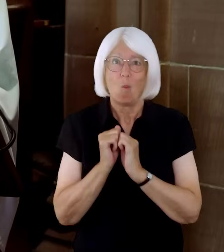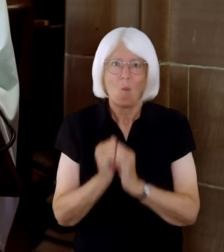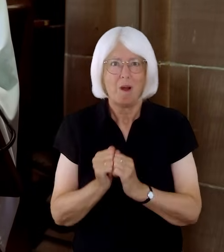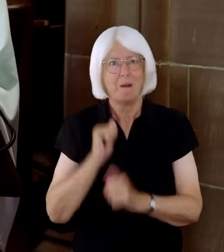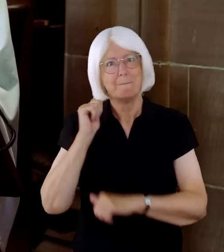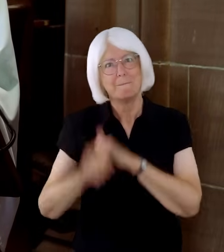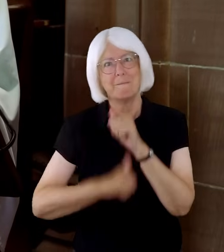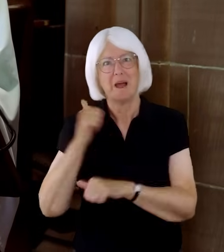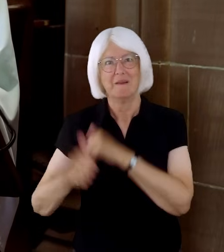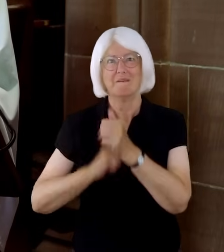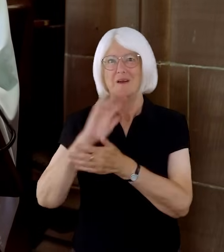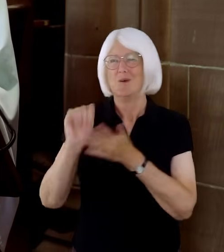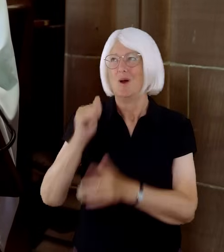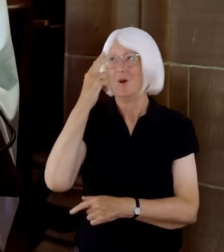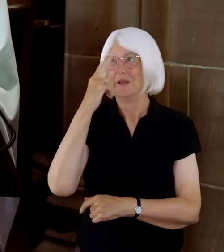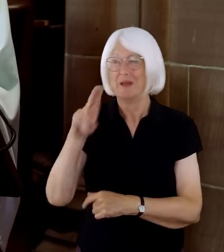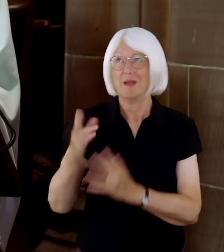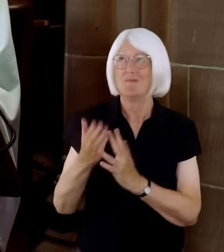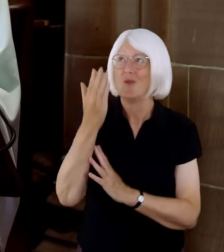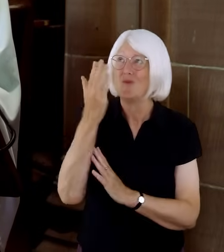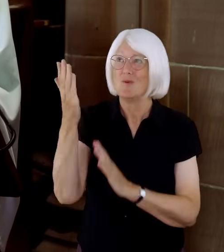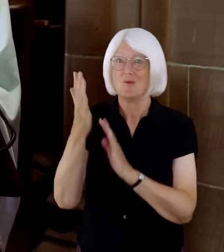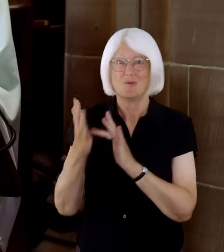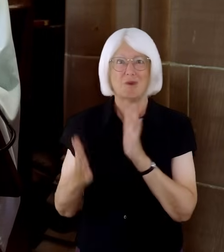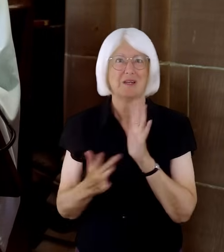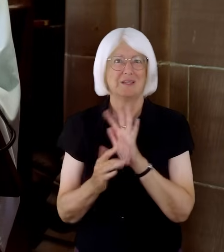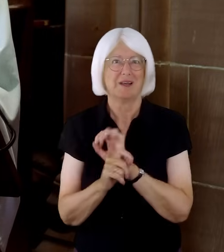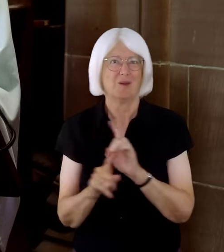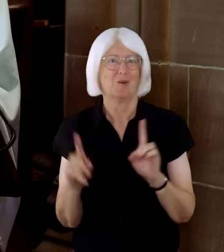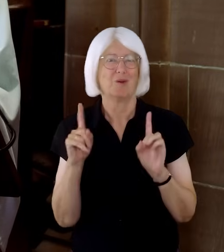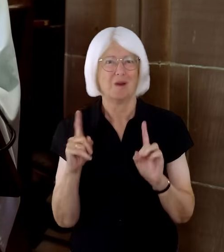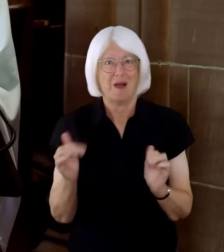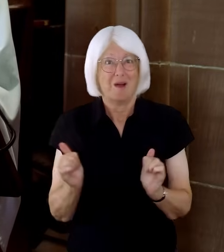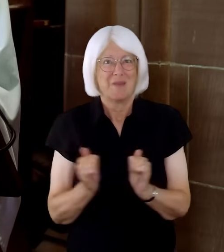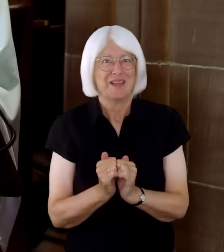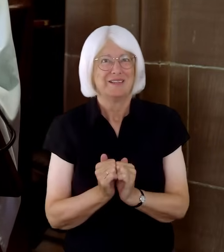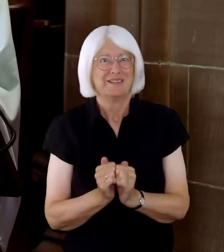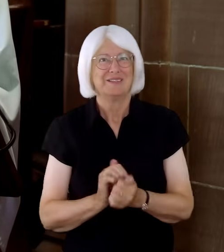and worthily magnify your holy name through Christ our Lord. Amen.